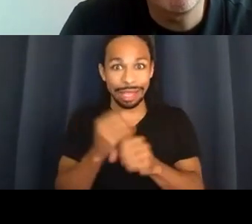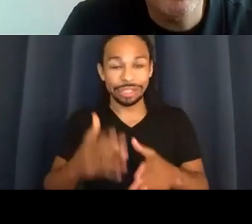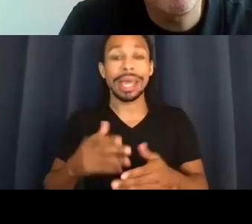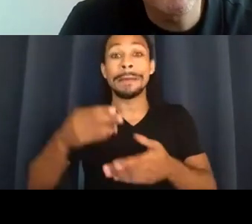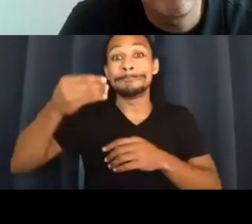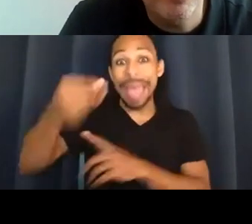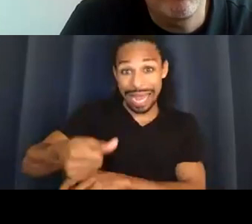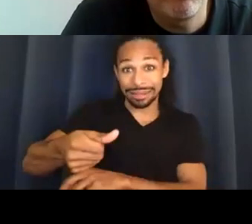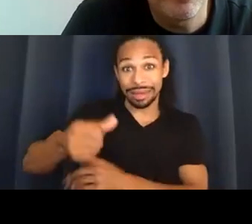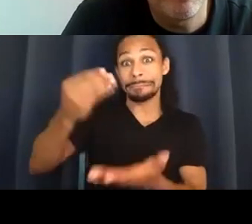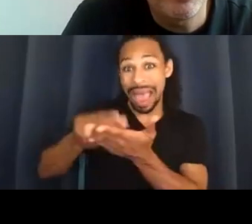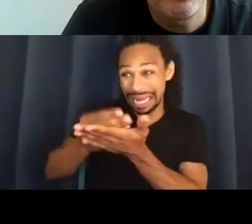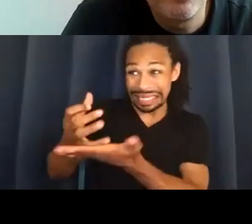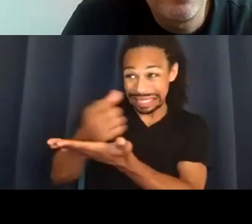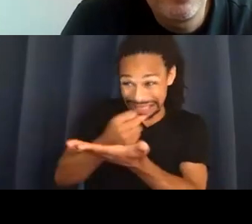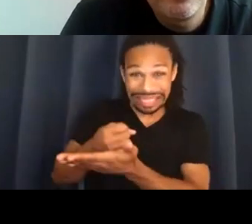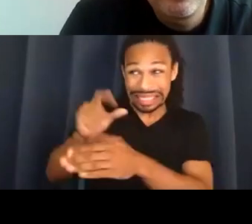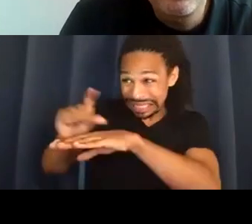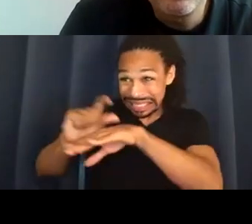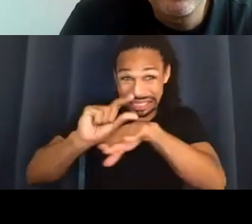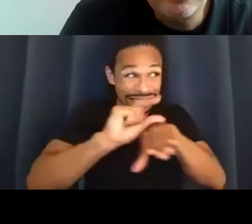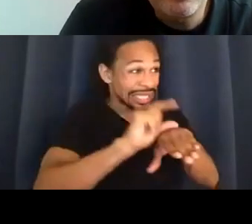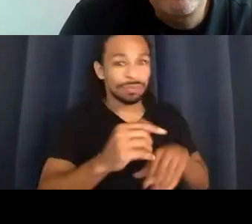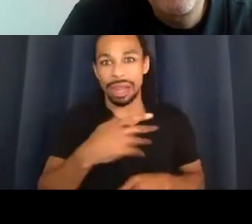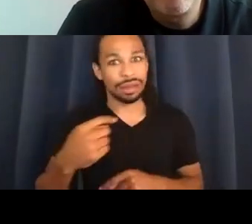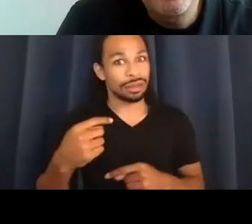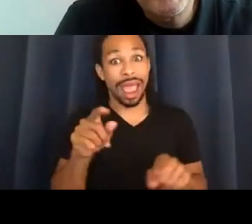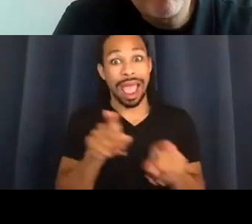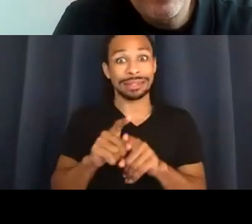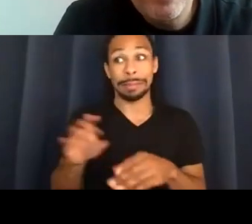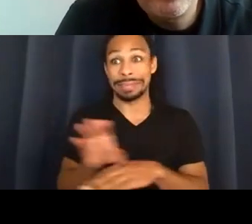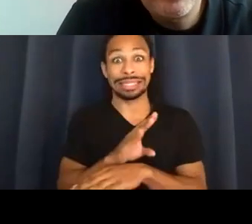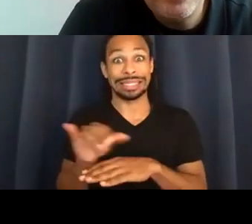the prospects of that were going to be. Luckily, we were able to jump on that